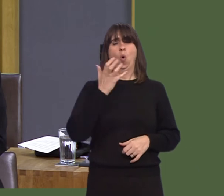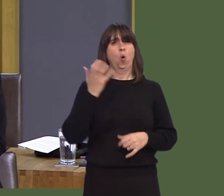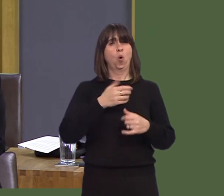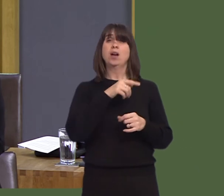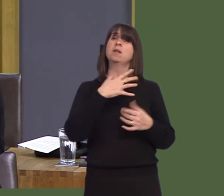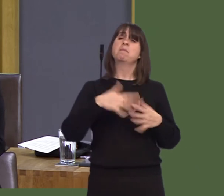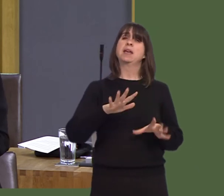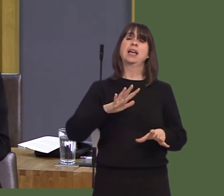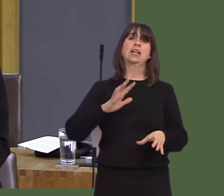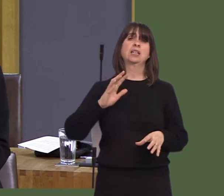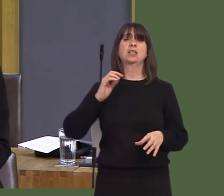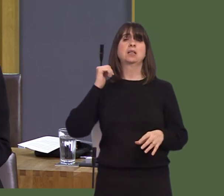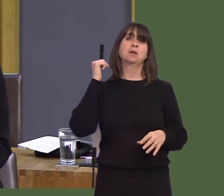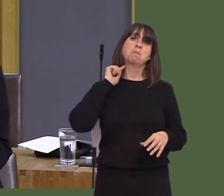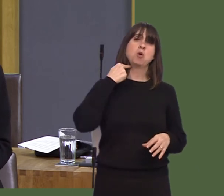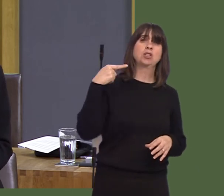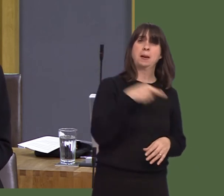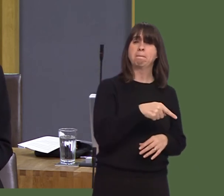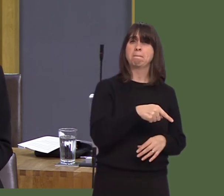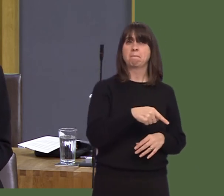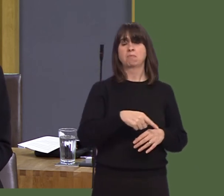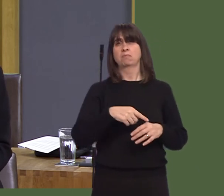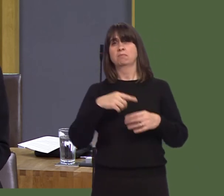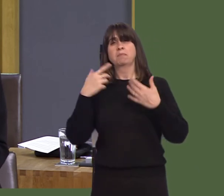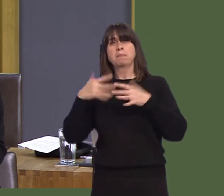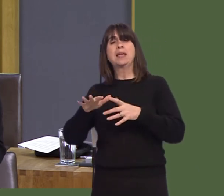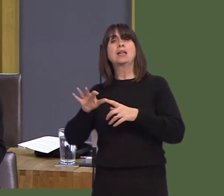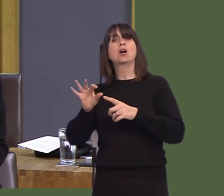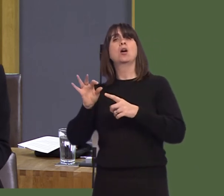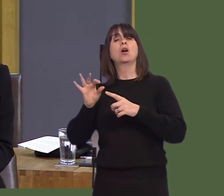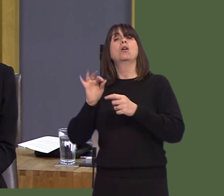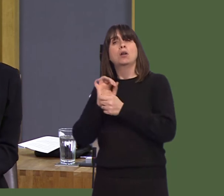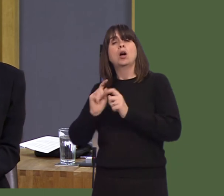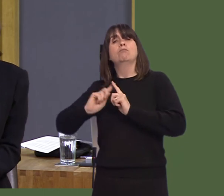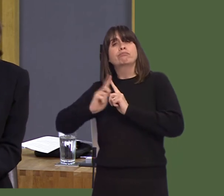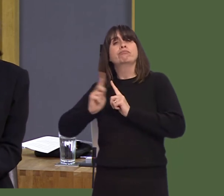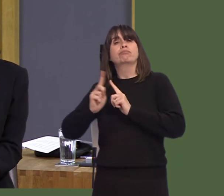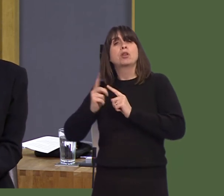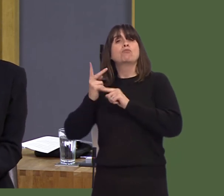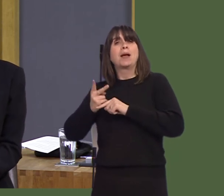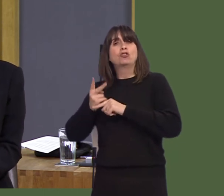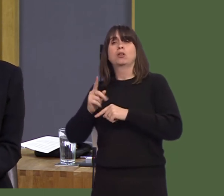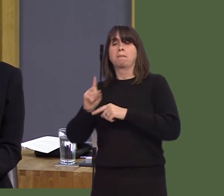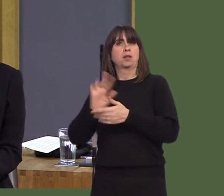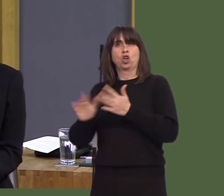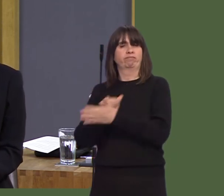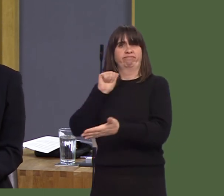The Cabinet Secretary chairs meetings of the Betsi Cadwaladr health board now and a statement was issued on 1 February saying that: 'The Welsh Government continues to work with